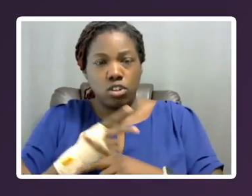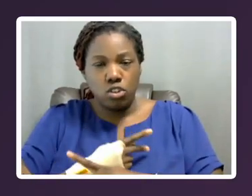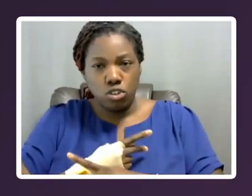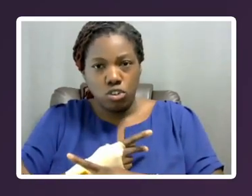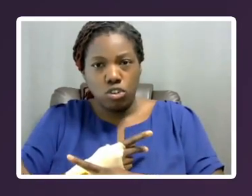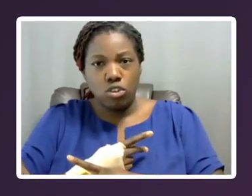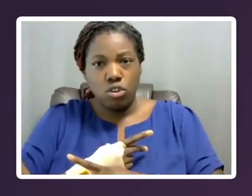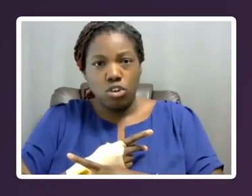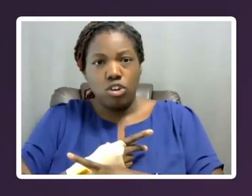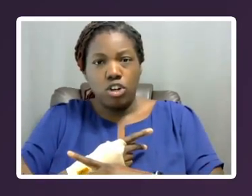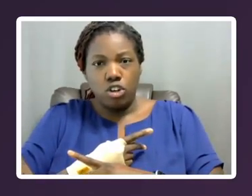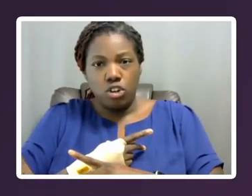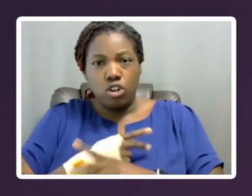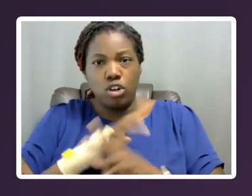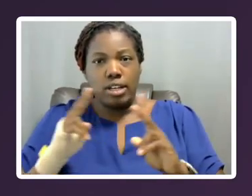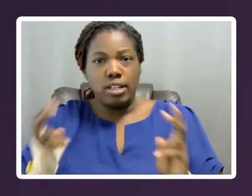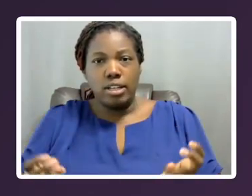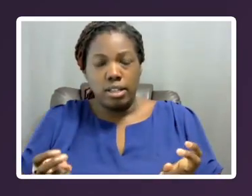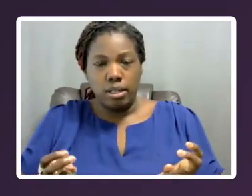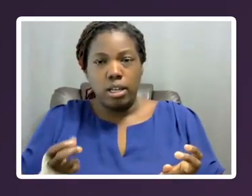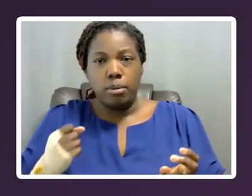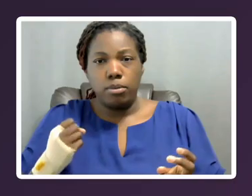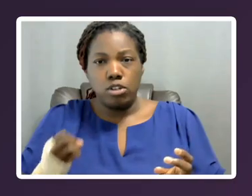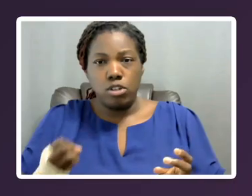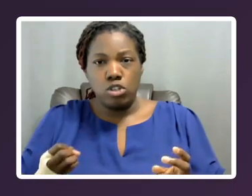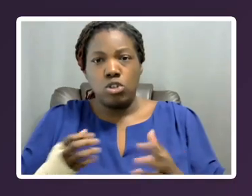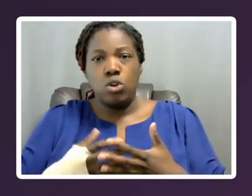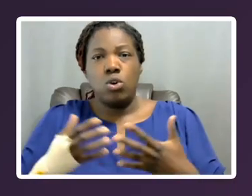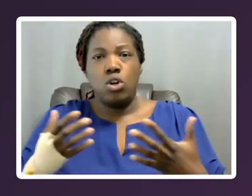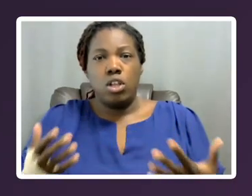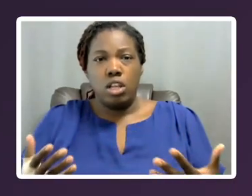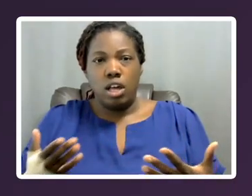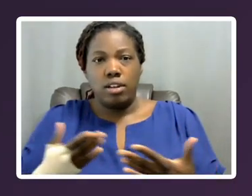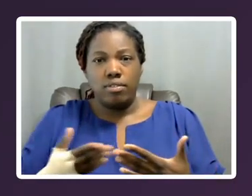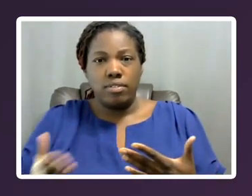we spent a lot of time unpacking what's important to them, the things that they've seen in their